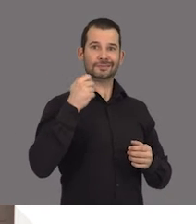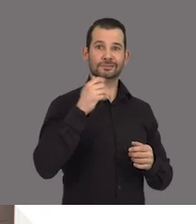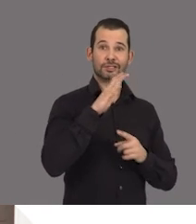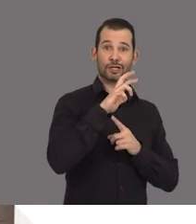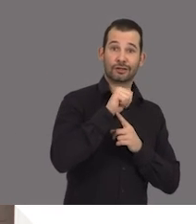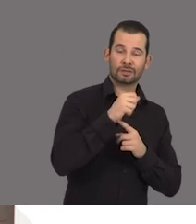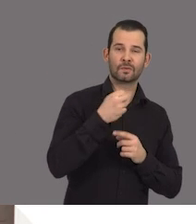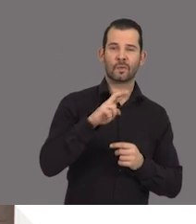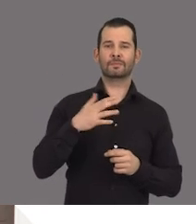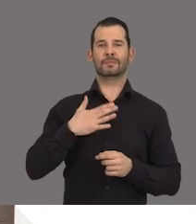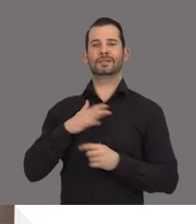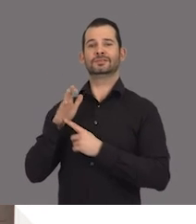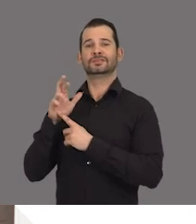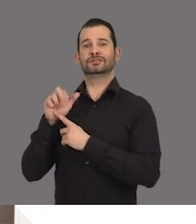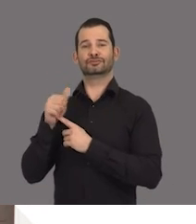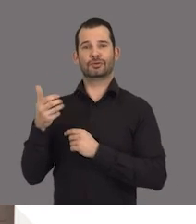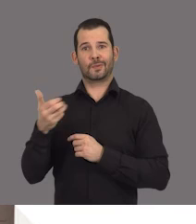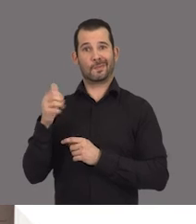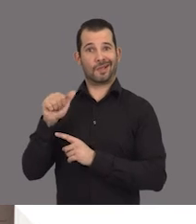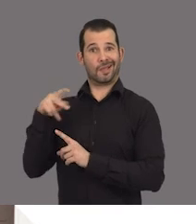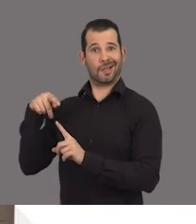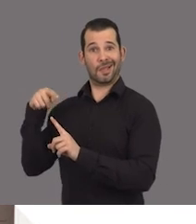MyCRA mobile applications or by mail.